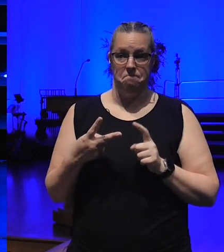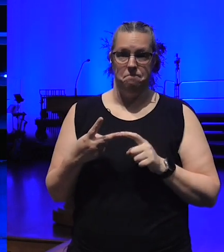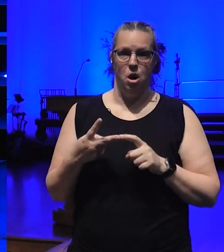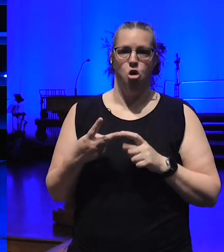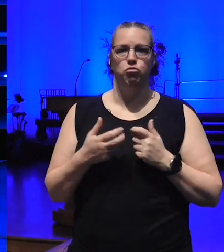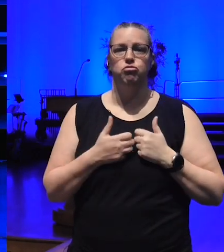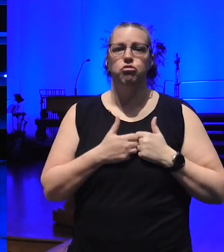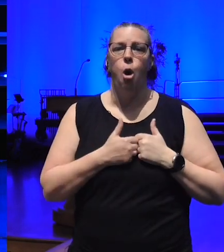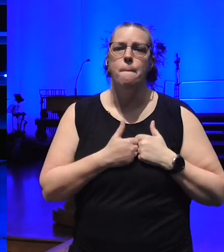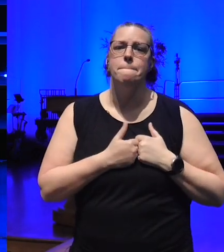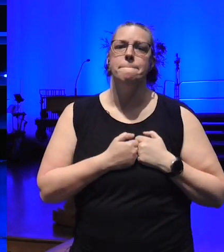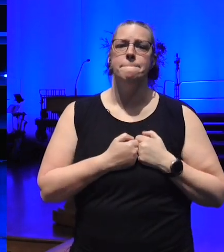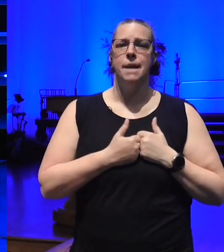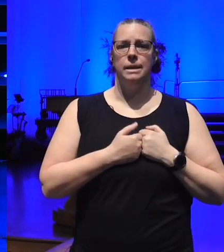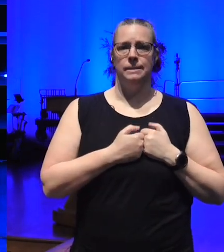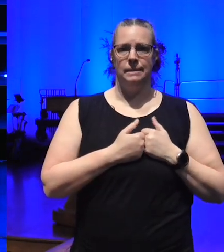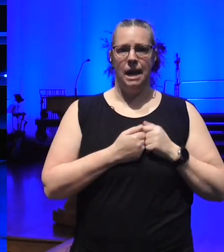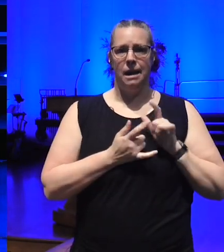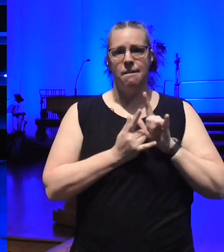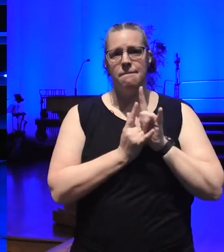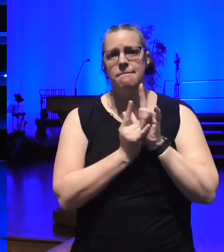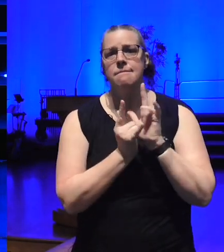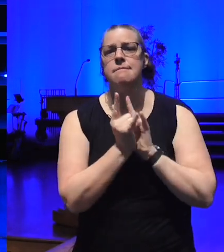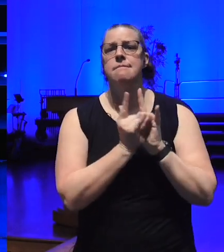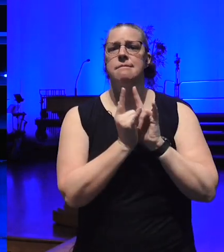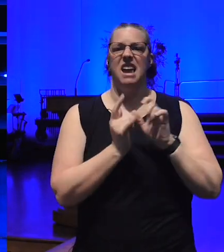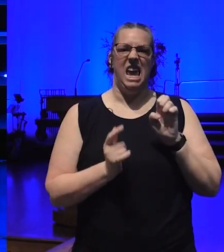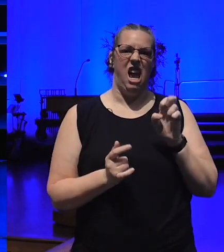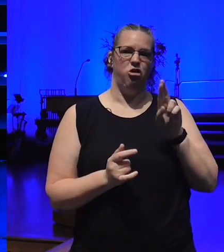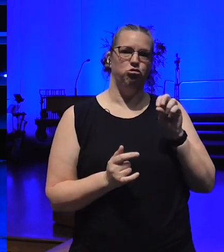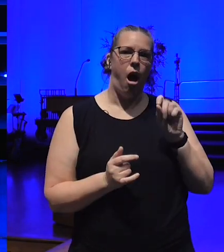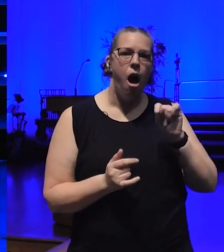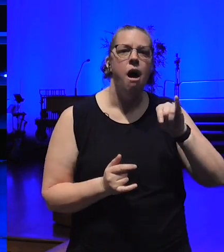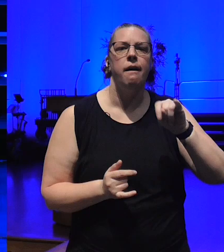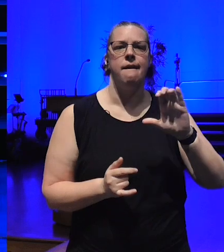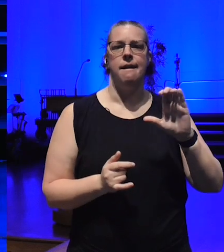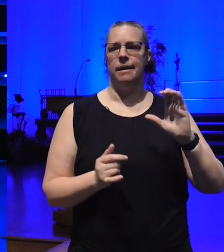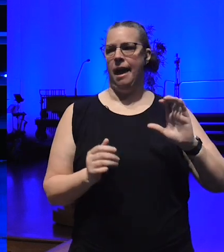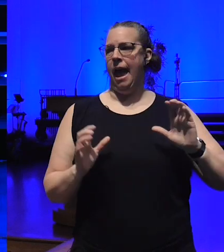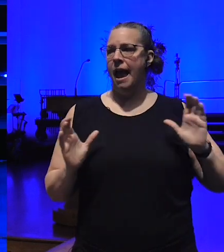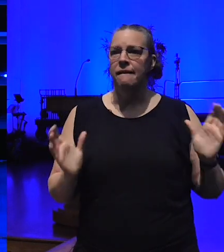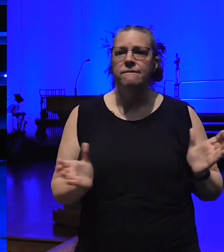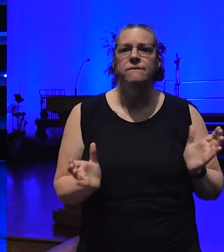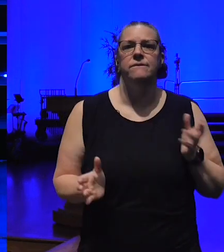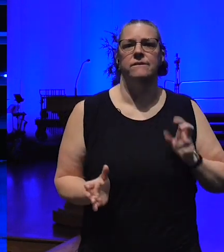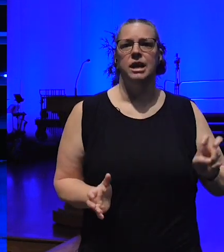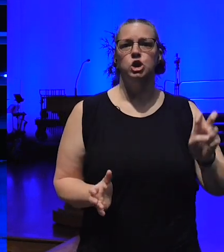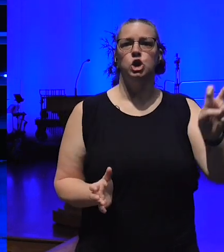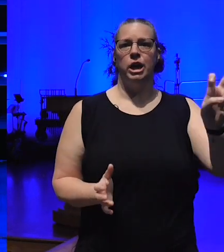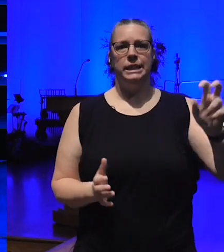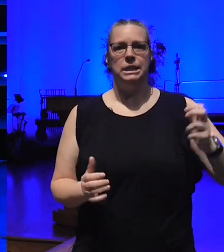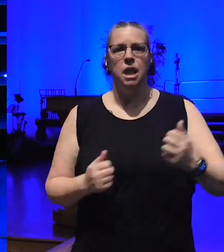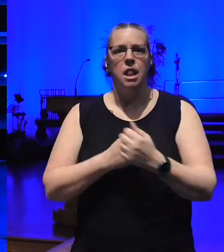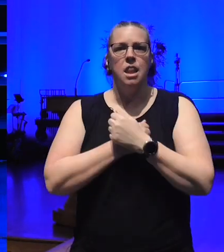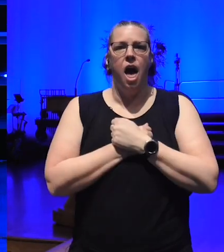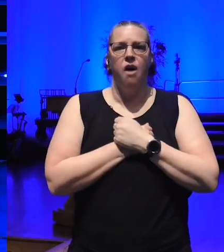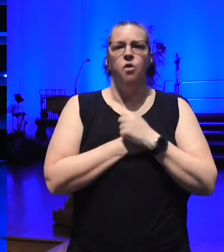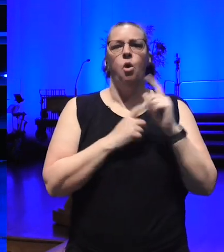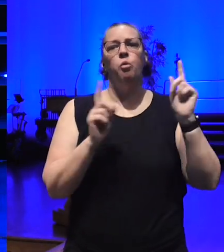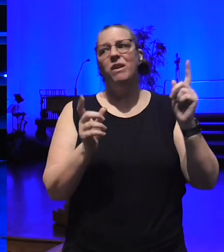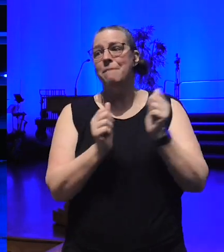romantic love erotic love adventurous love honey you and I have been together for so long and you